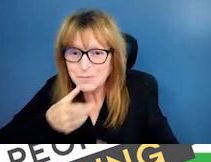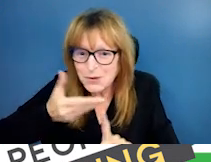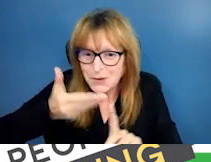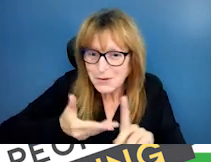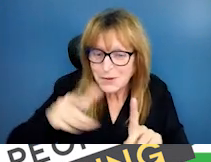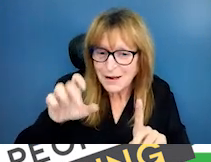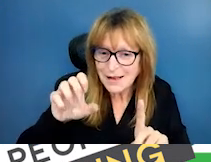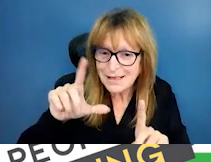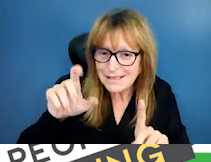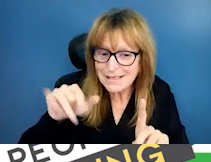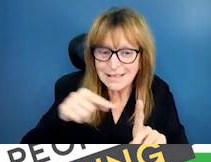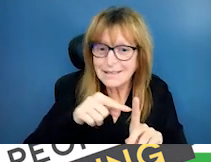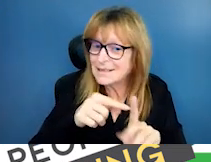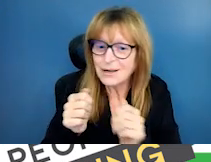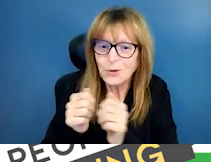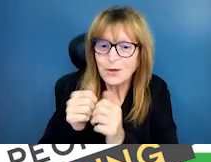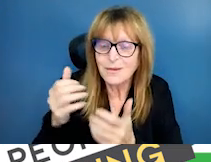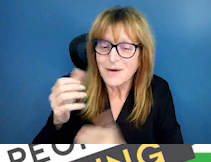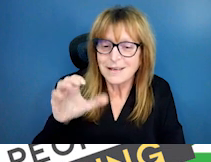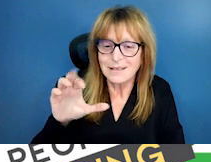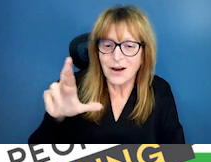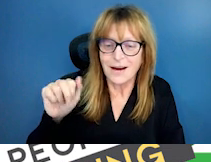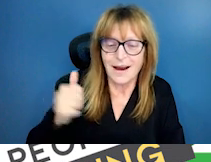I’m very happy to be here today to talk about the grant for the Community